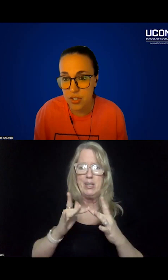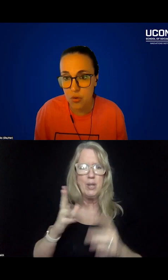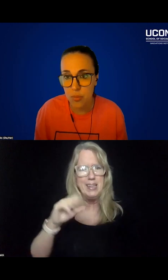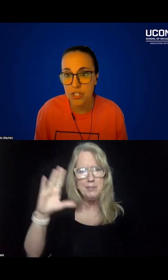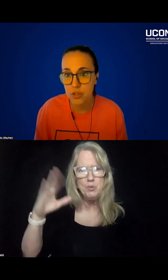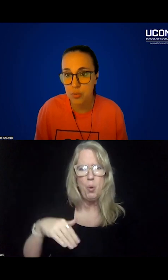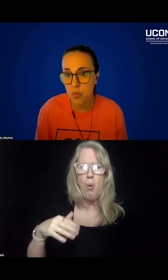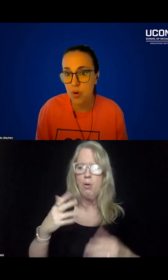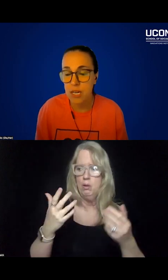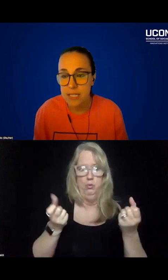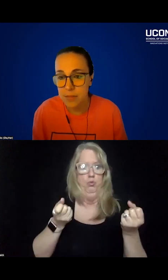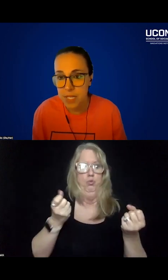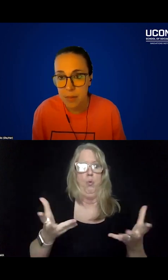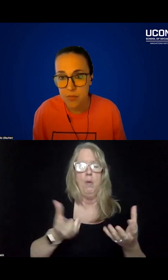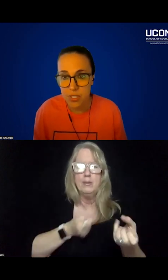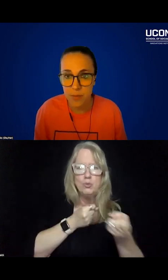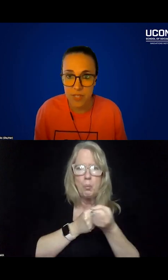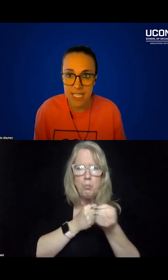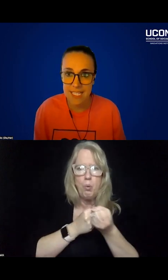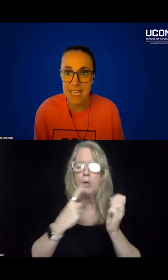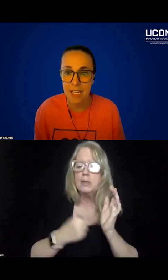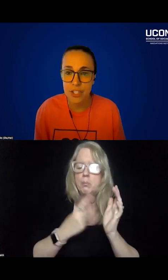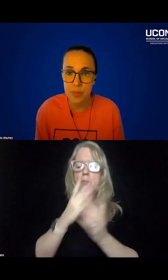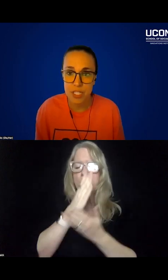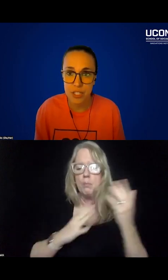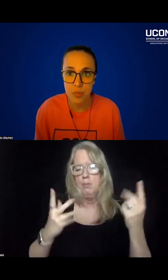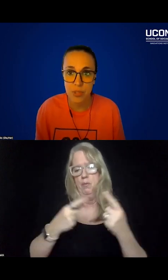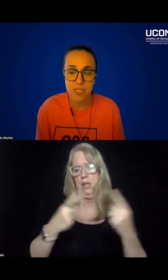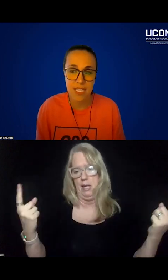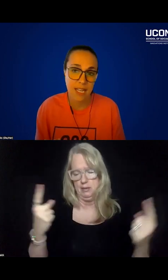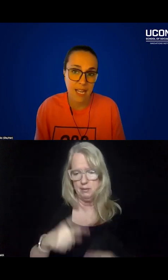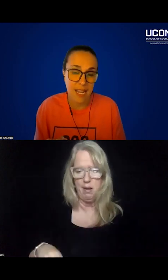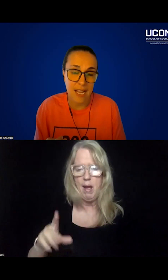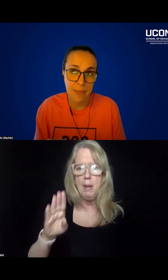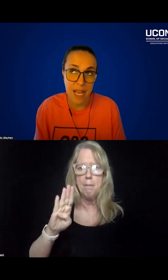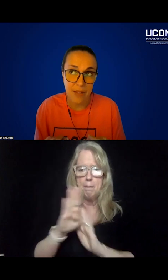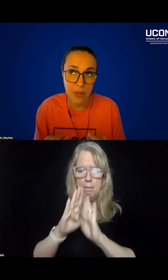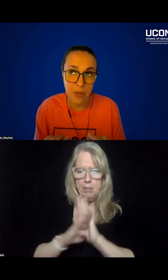SO MUCH SUPPORT FOR SOME OF THESE ANTI-LGBTQ BILLS CAN HAVE A